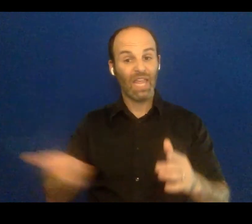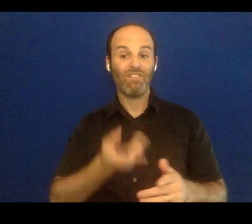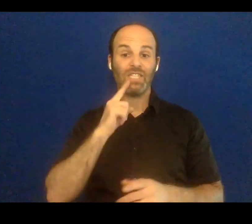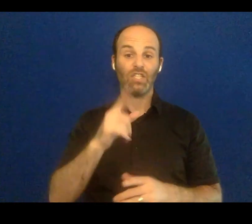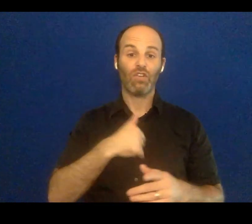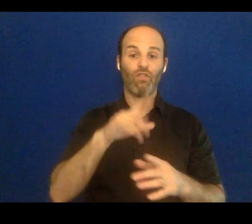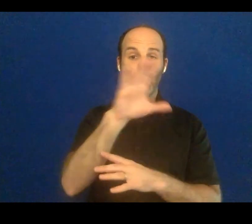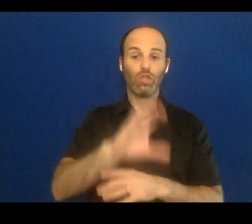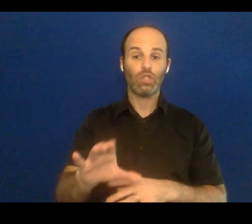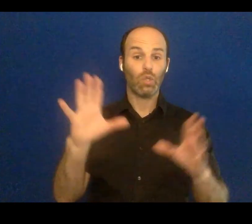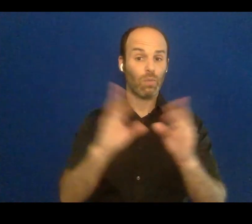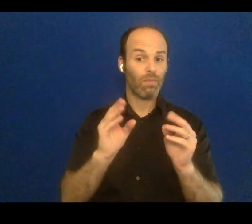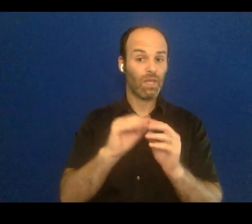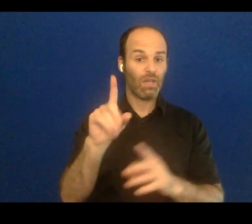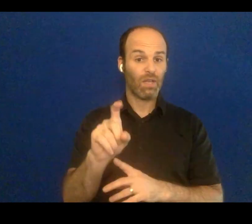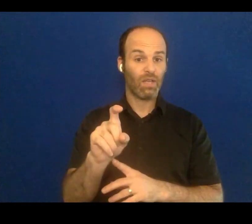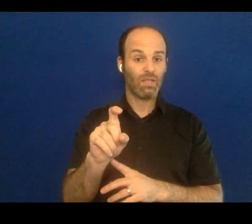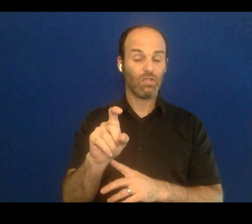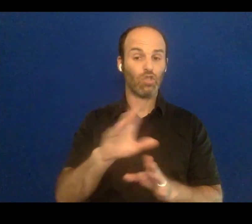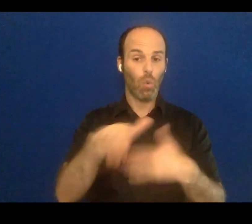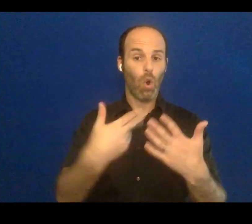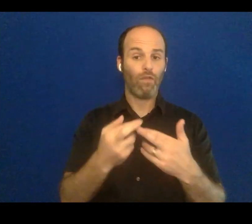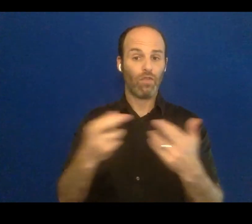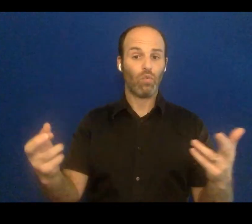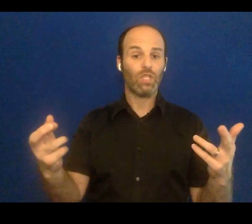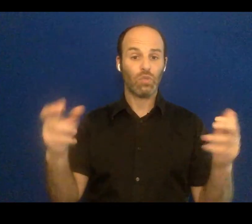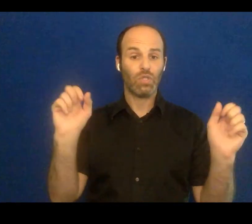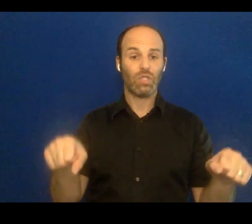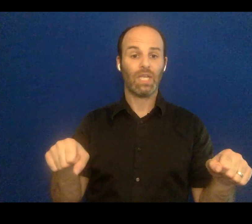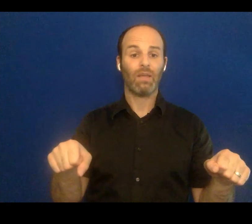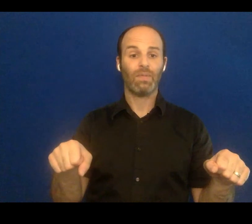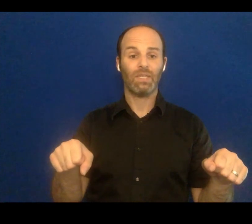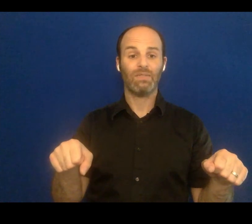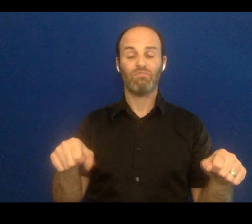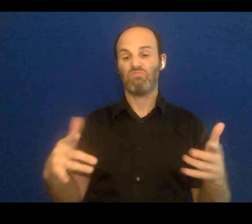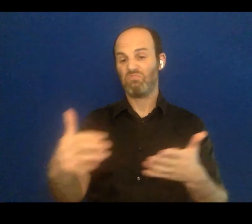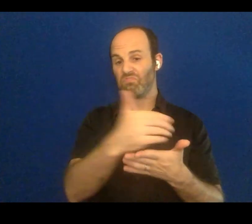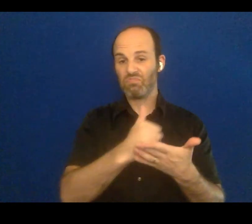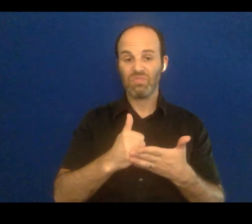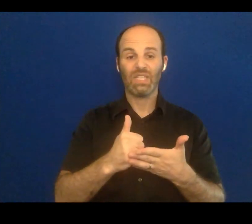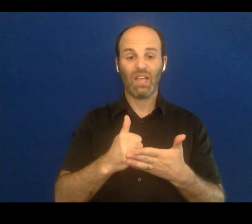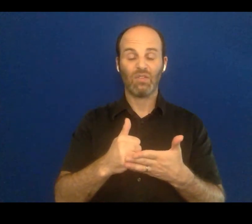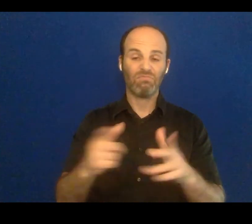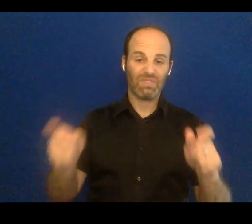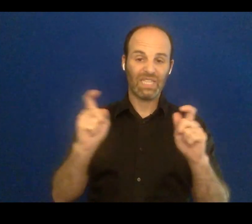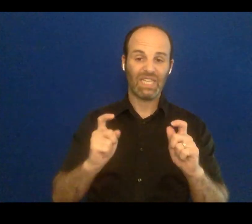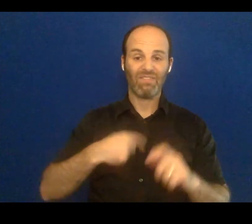SO THE RESOURCES COULD BE GATHERED AND GIVEN TO US SO WE